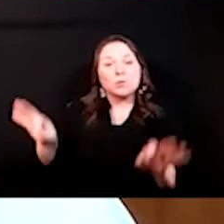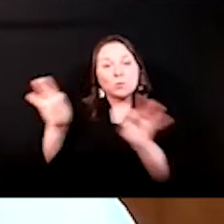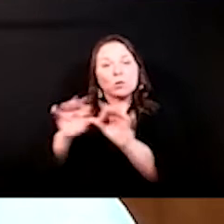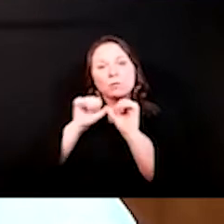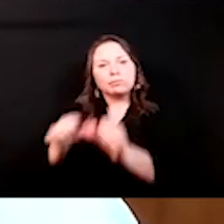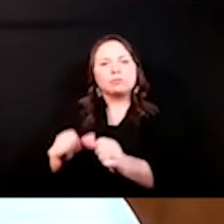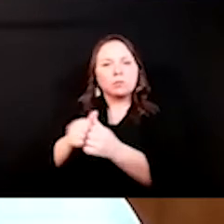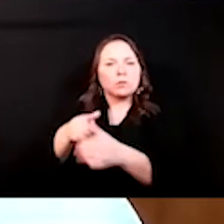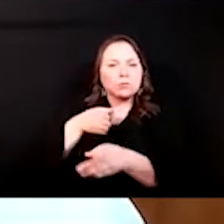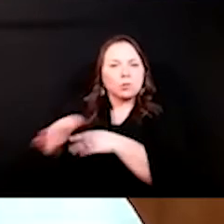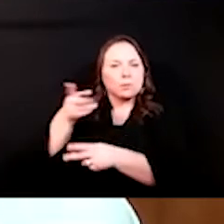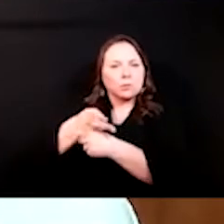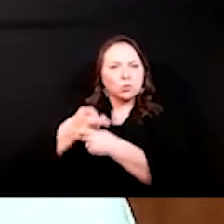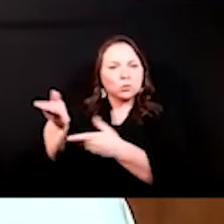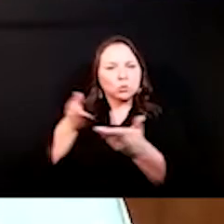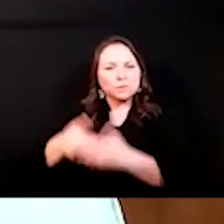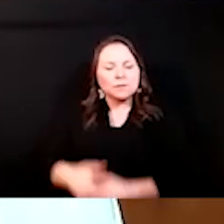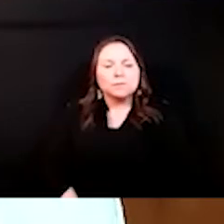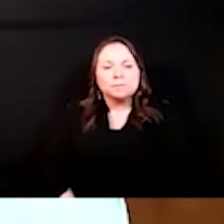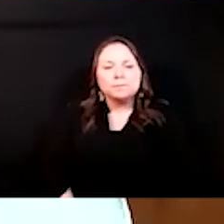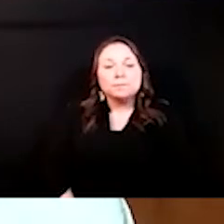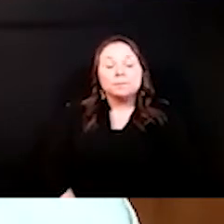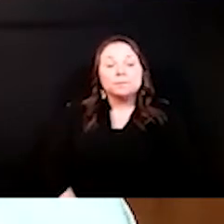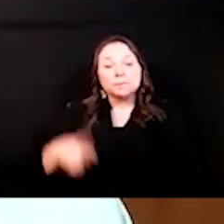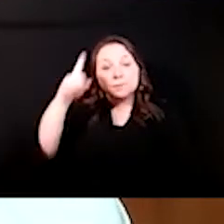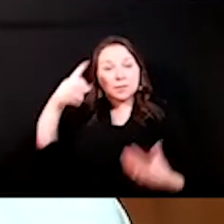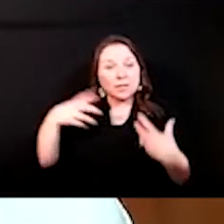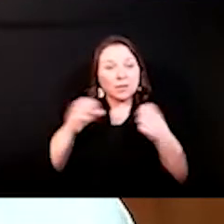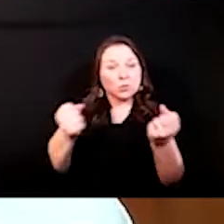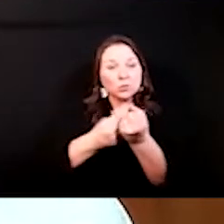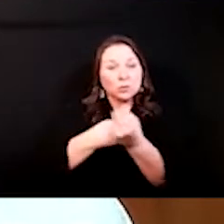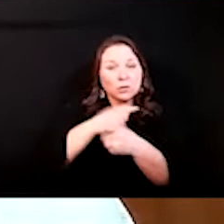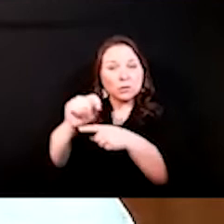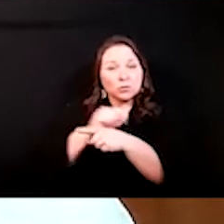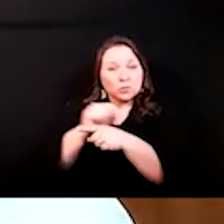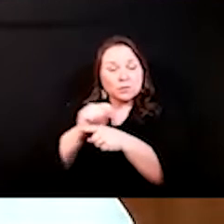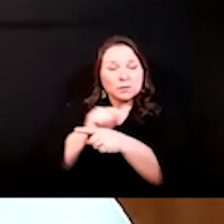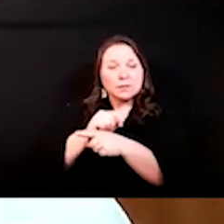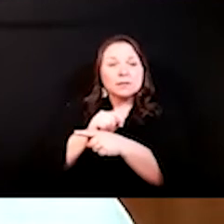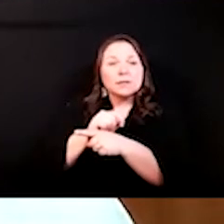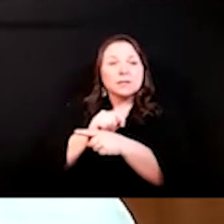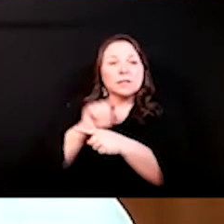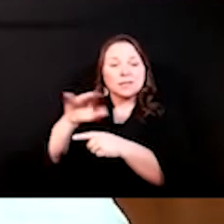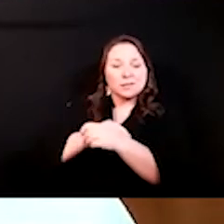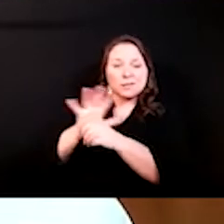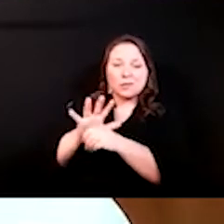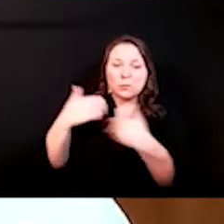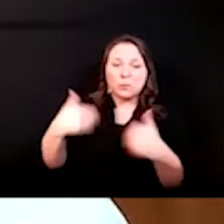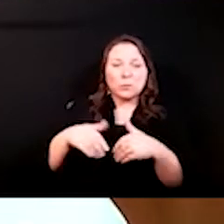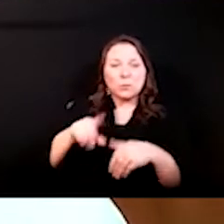TO 2019 IS COVID CAUSES WHICH MAKES US THINK HARD ABOUT THE SERVICE. MENTAL HEALTH SUPPORT AND TRAINING, THE PANDEMIC HAS